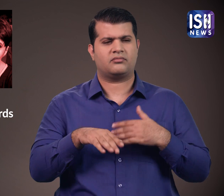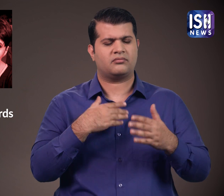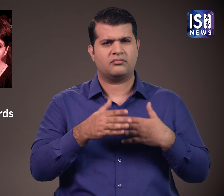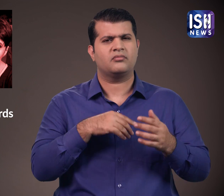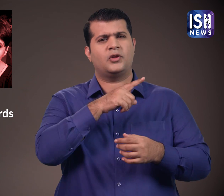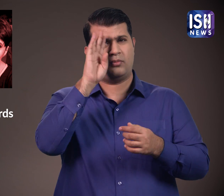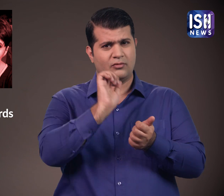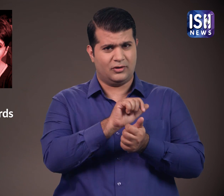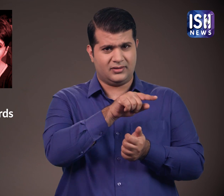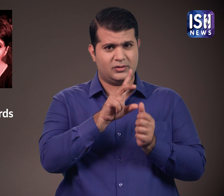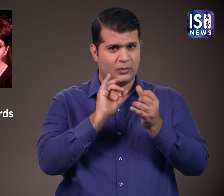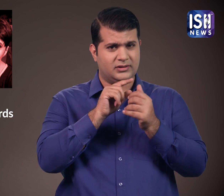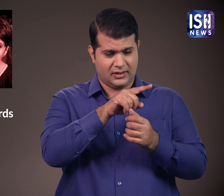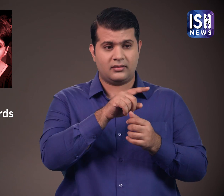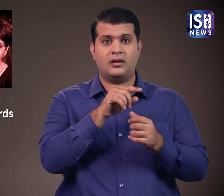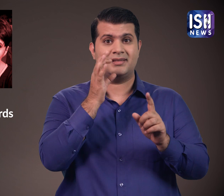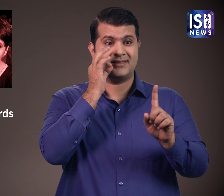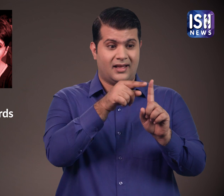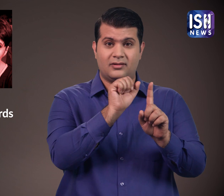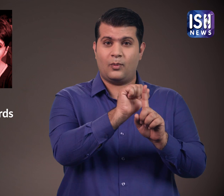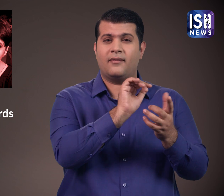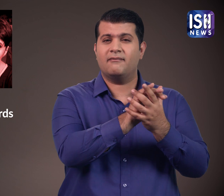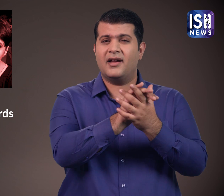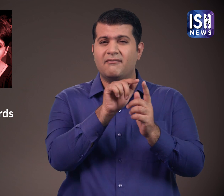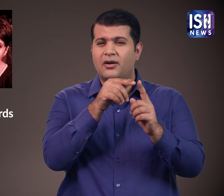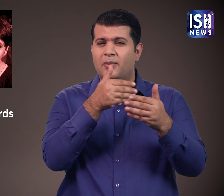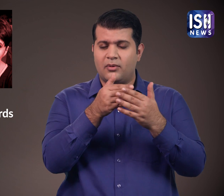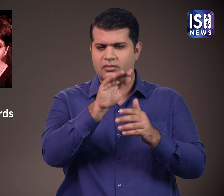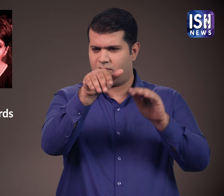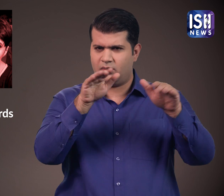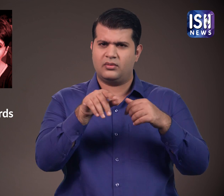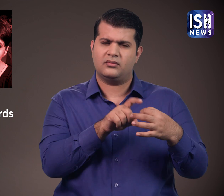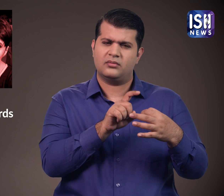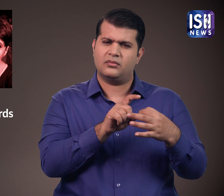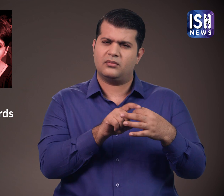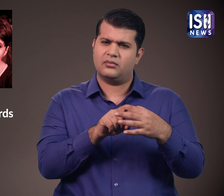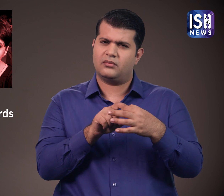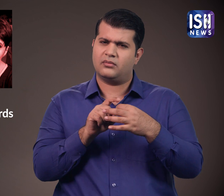They began their investigation by recording statements of Walkar's close friends